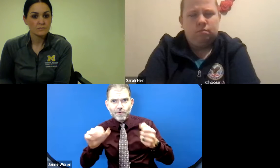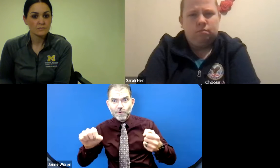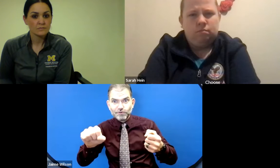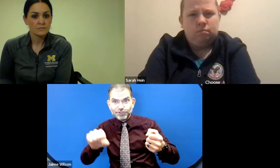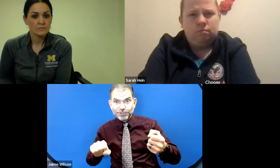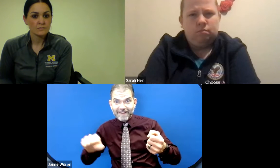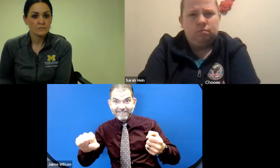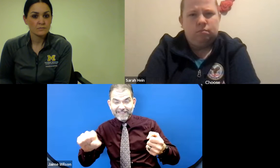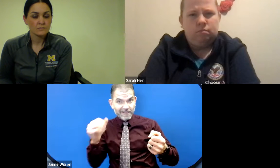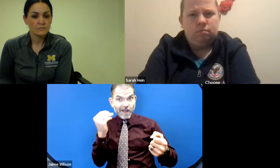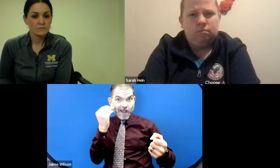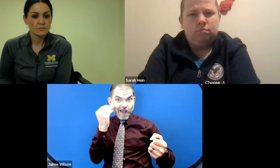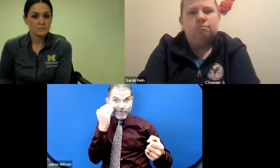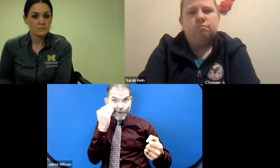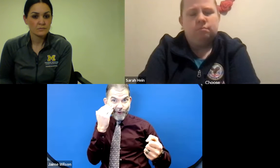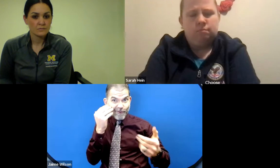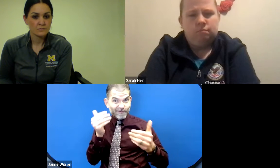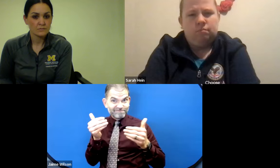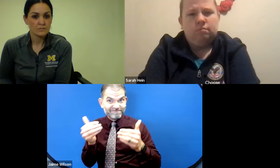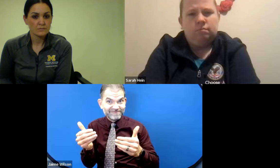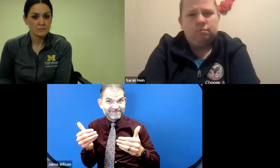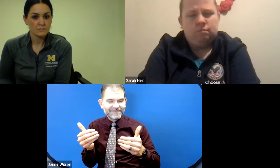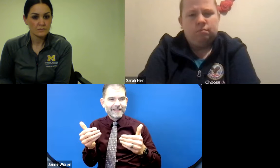ASL Interpreter: I know when to shift. I know when to downshift.